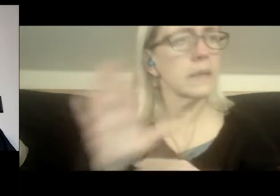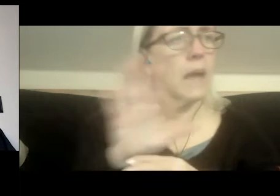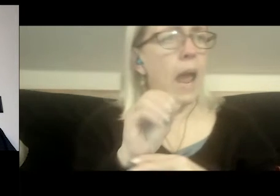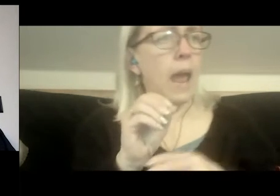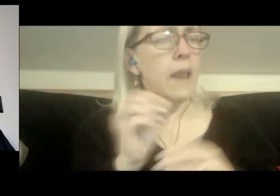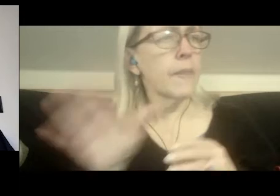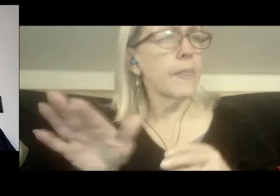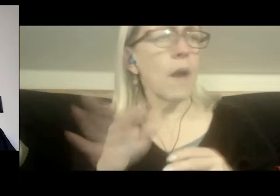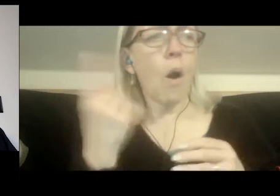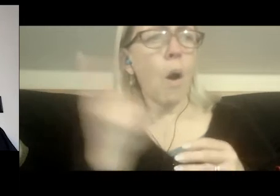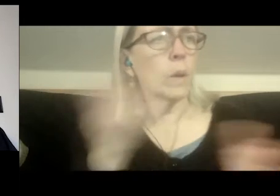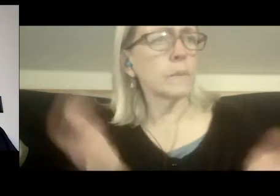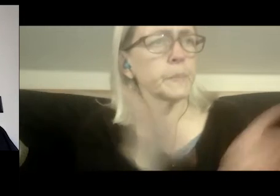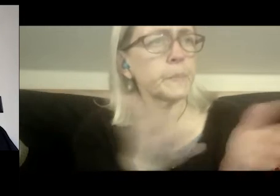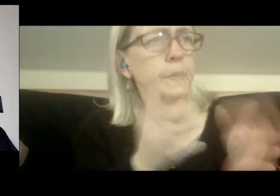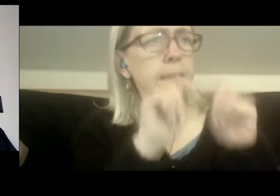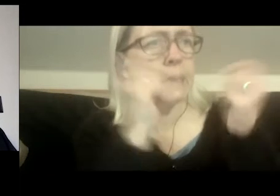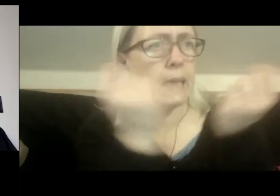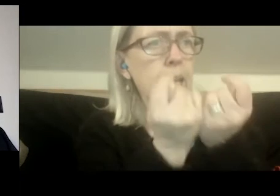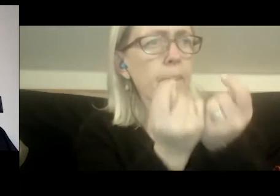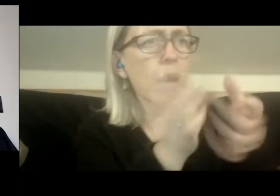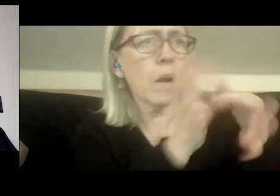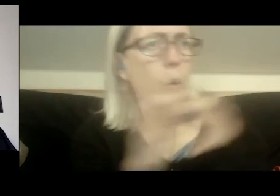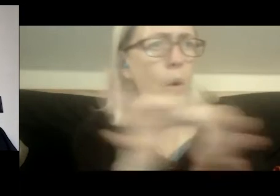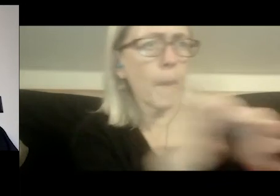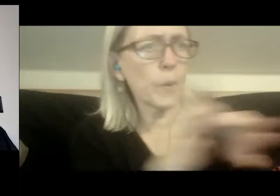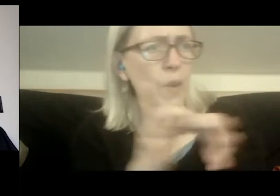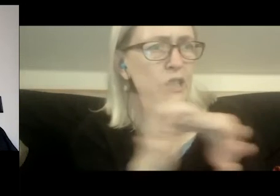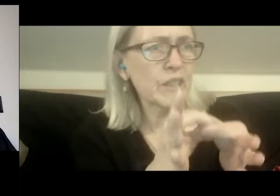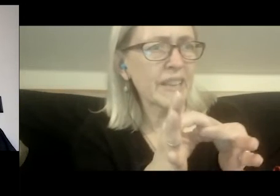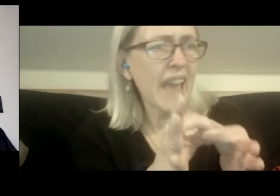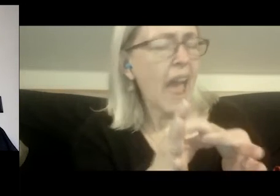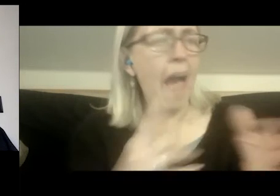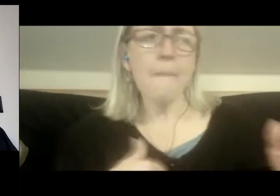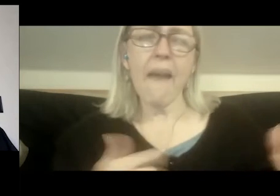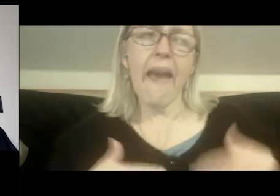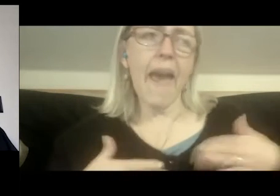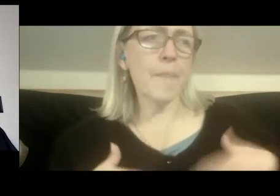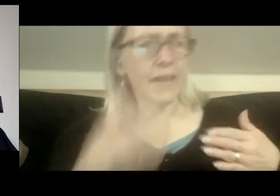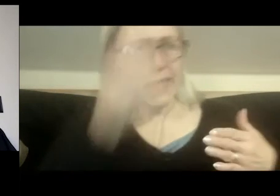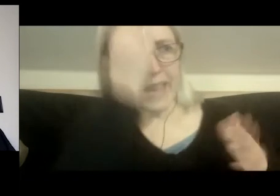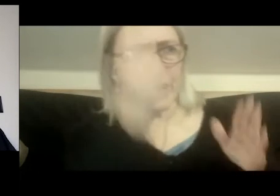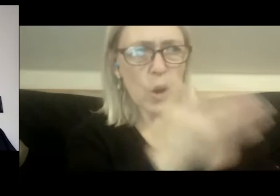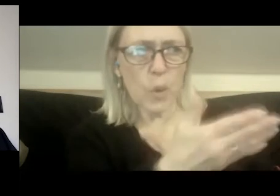I am pleased to let you know that you are this year's Leadership recipient of the Bear Day Award.